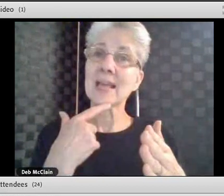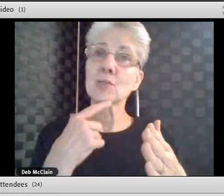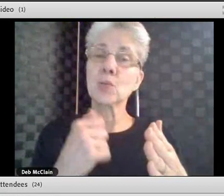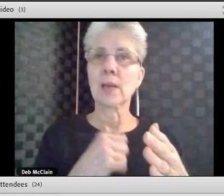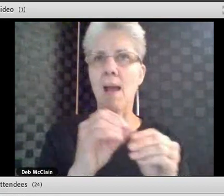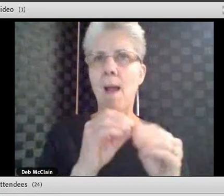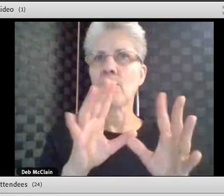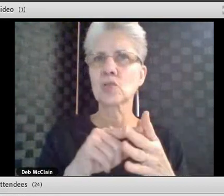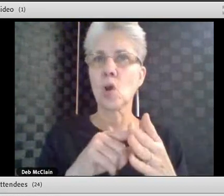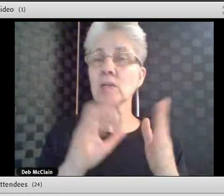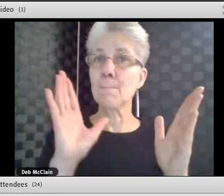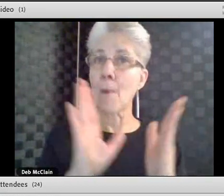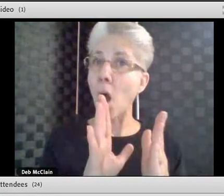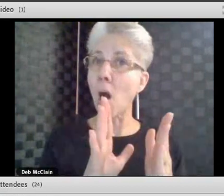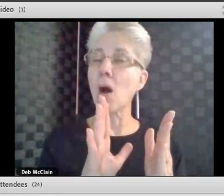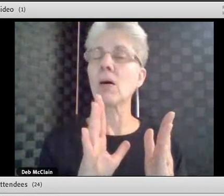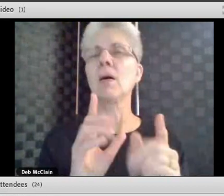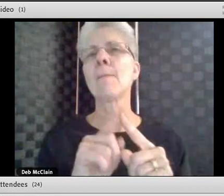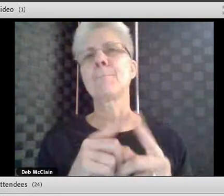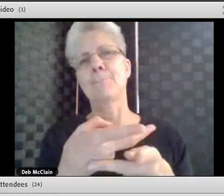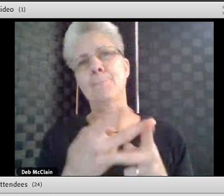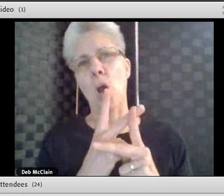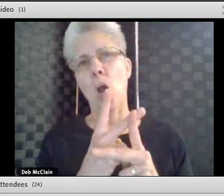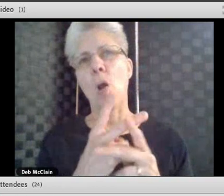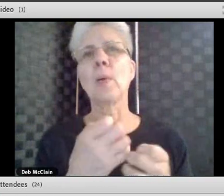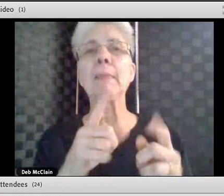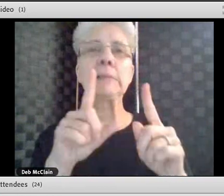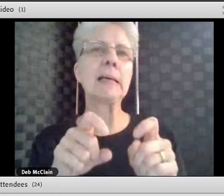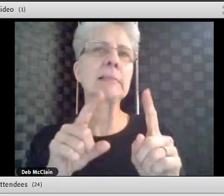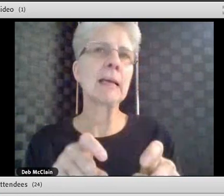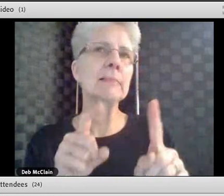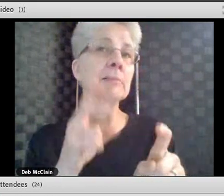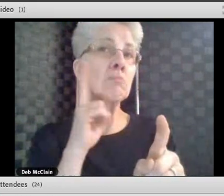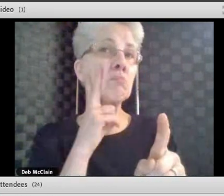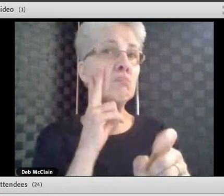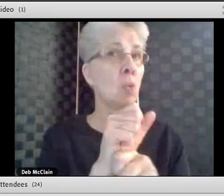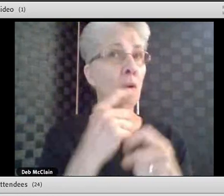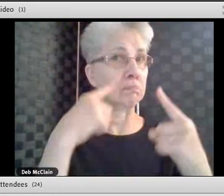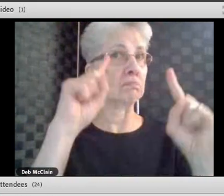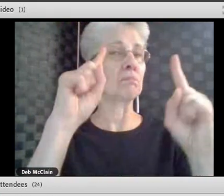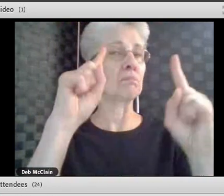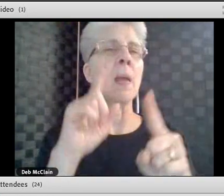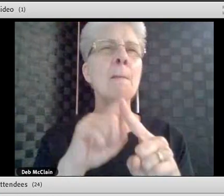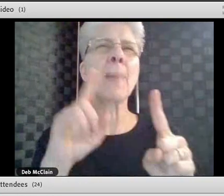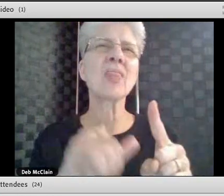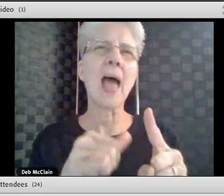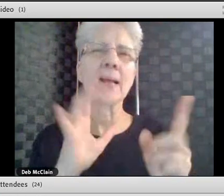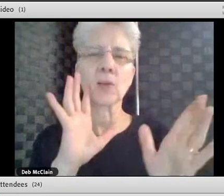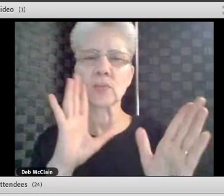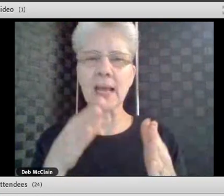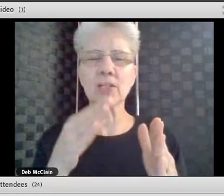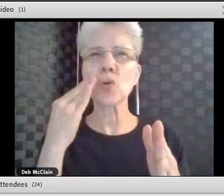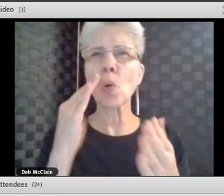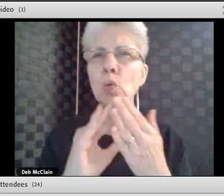So, you know, like I said, you can obviously start small. You can borrow equipment and test it out and see if it's going to work for your lab,